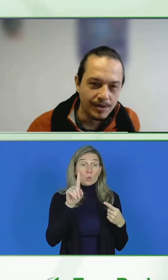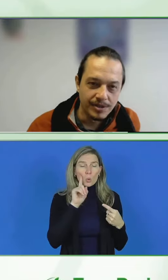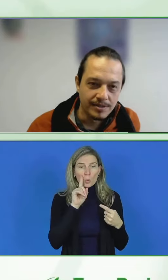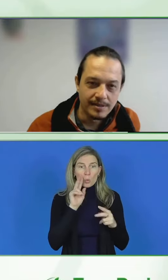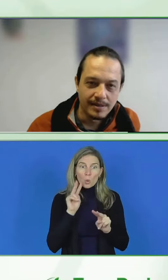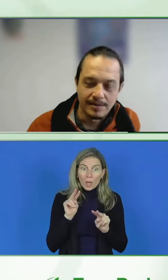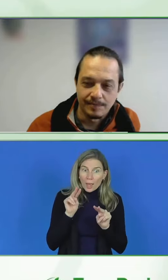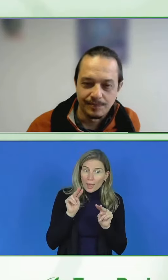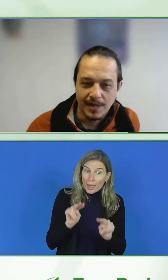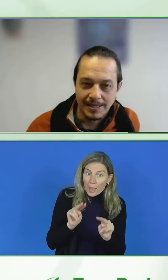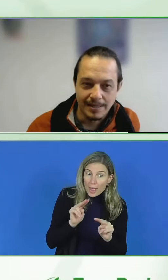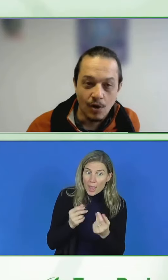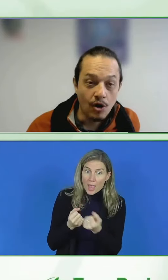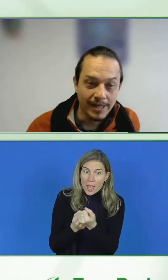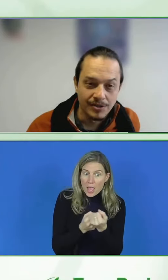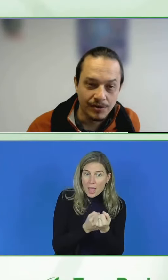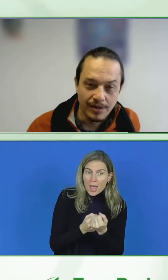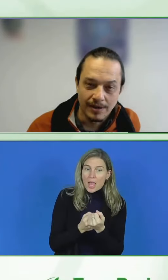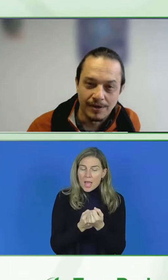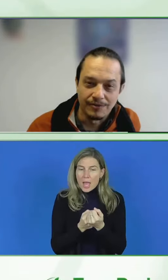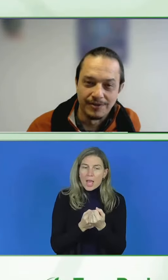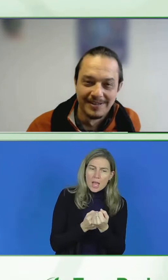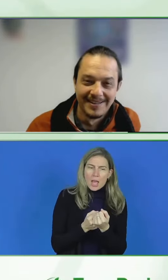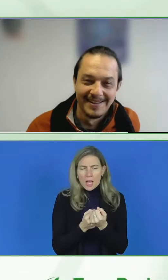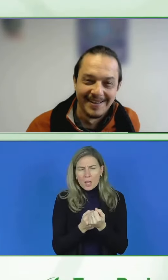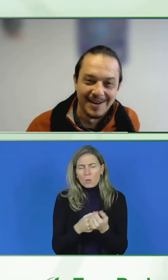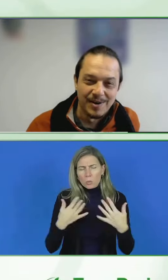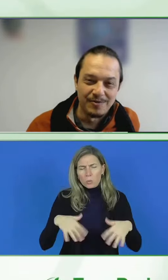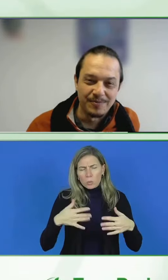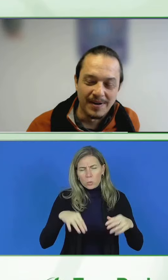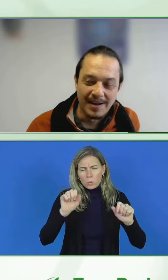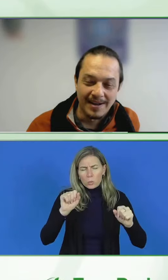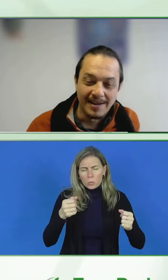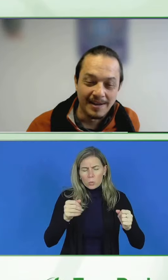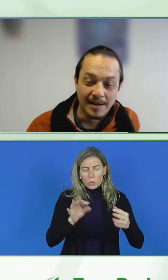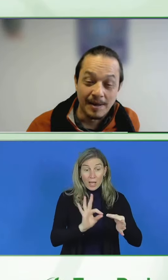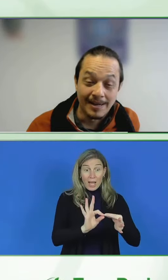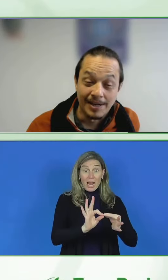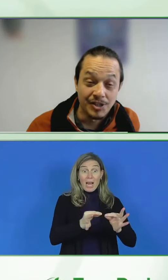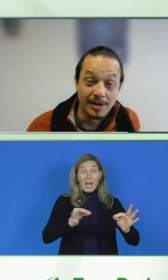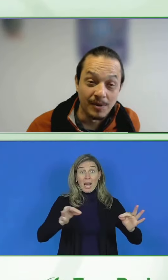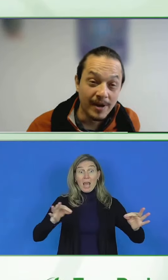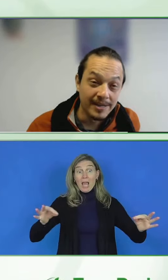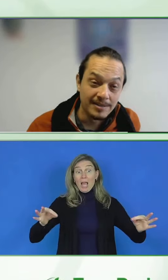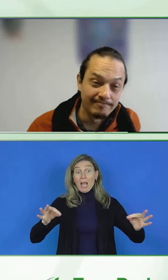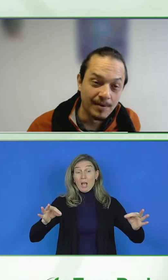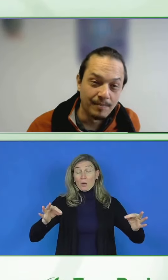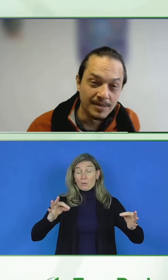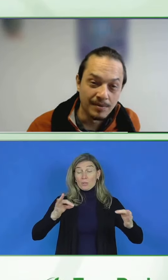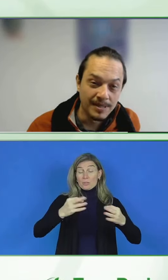languages has a long history of, a terrible weight on people with